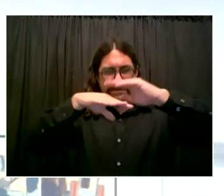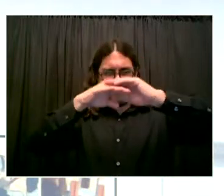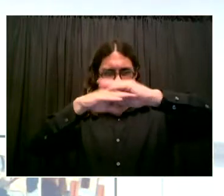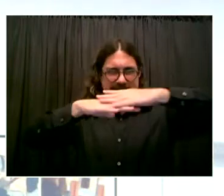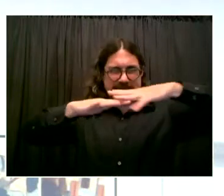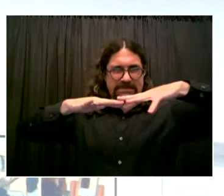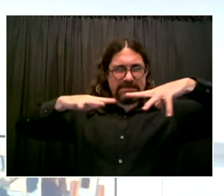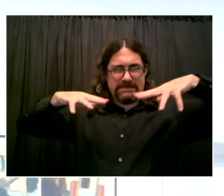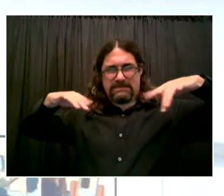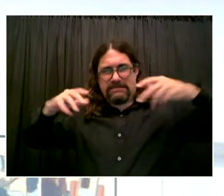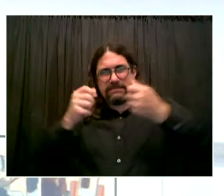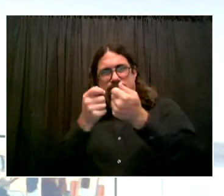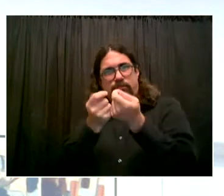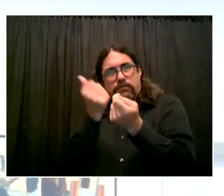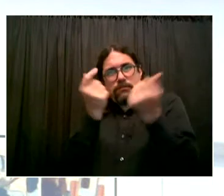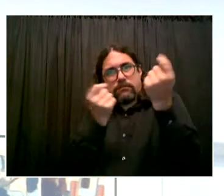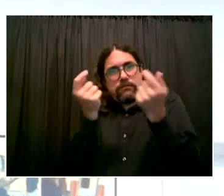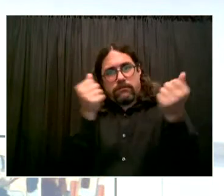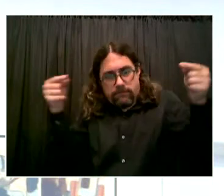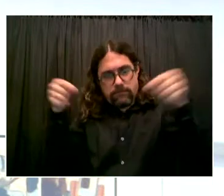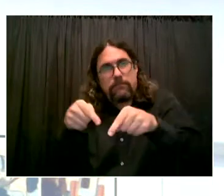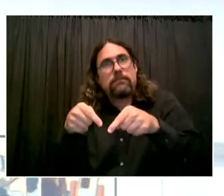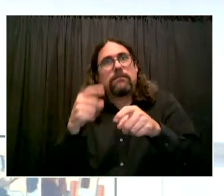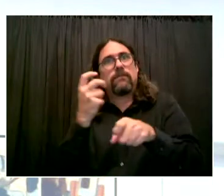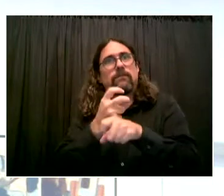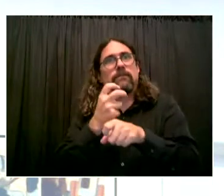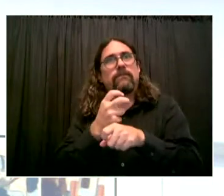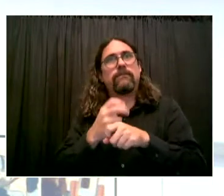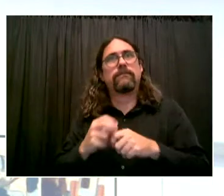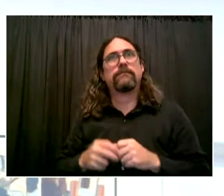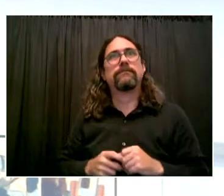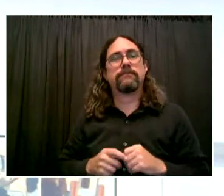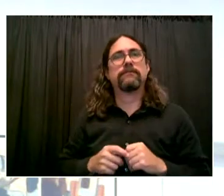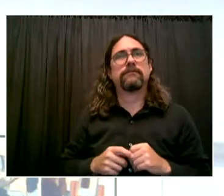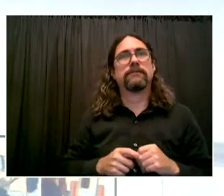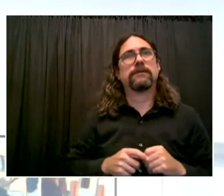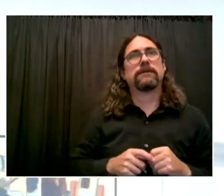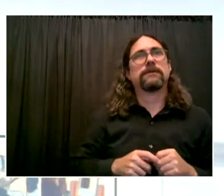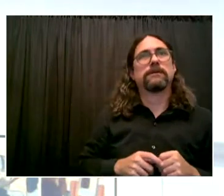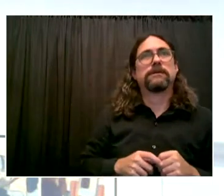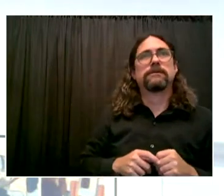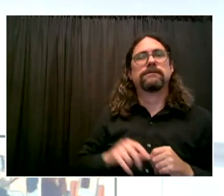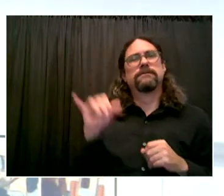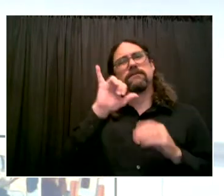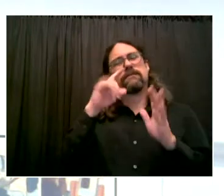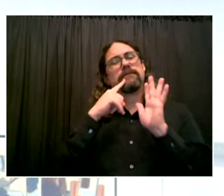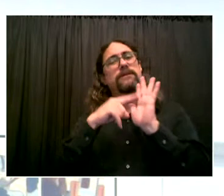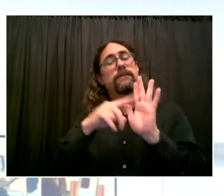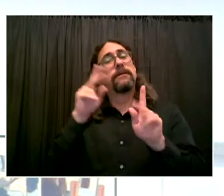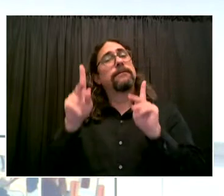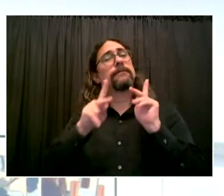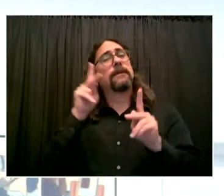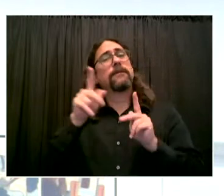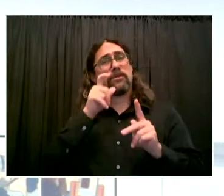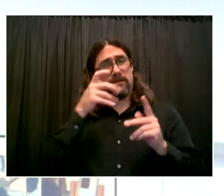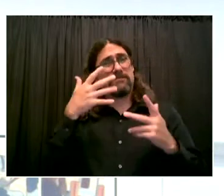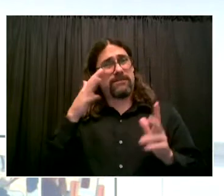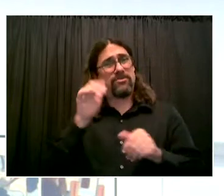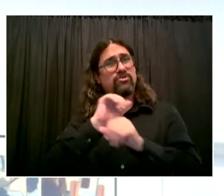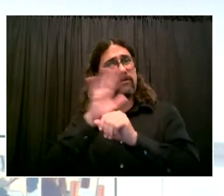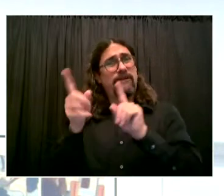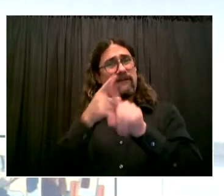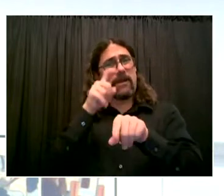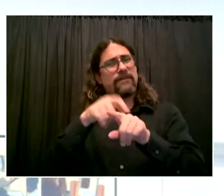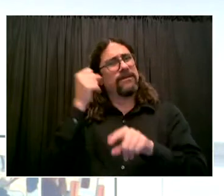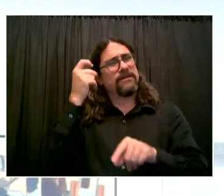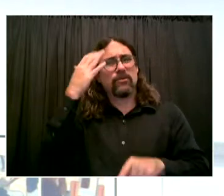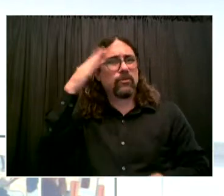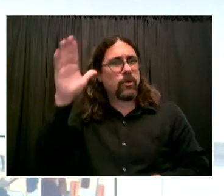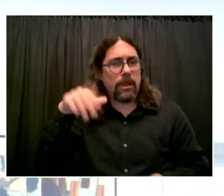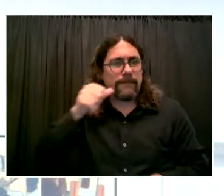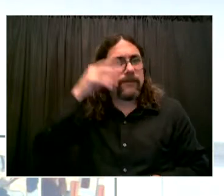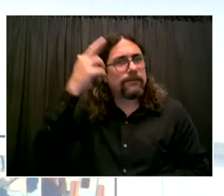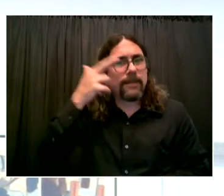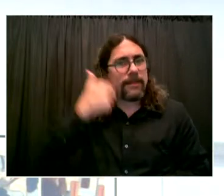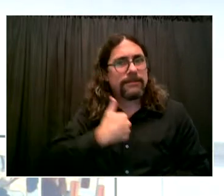KNOW REPEAT